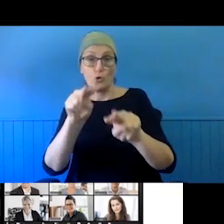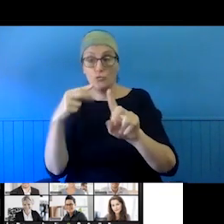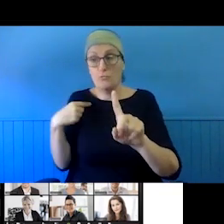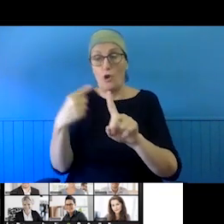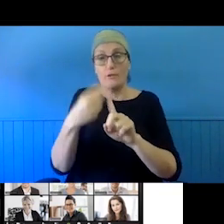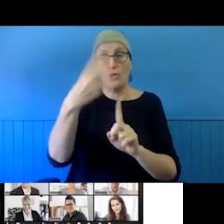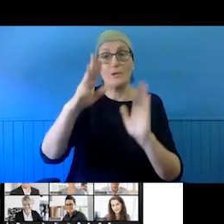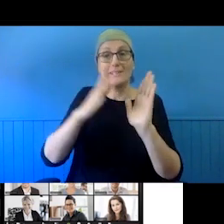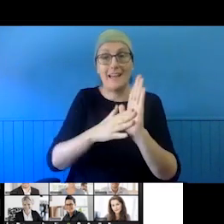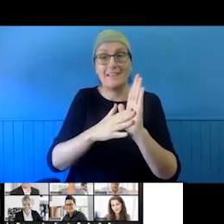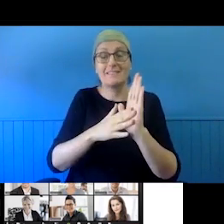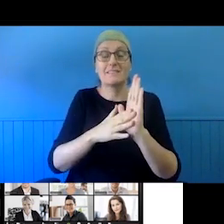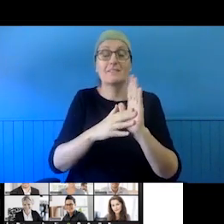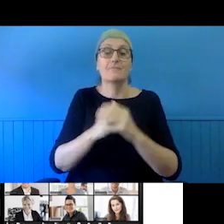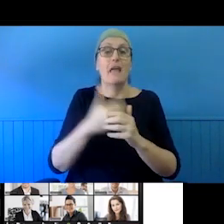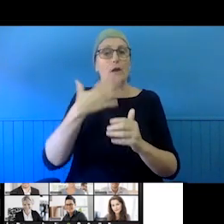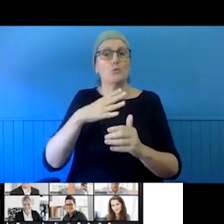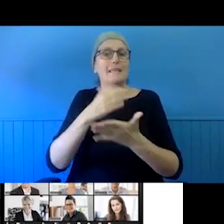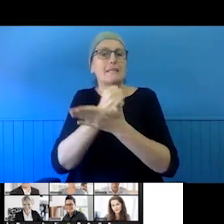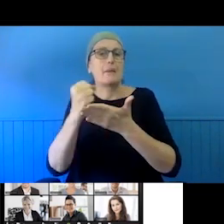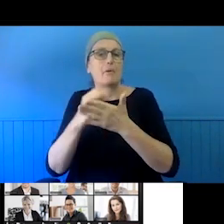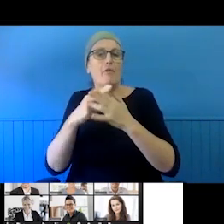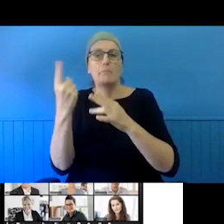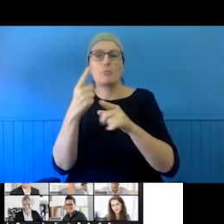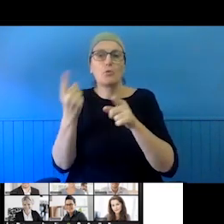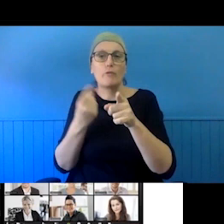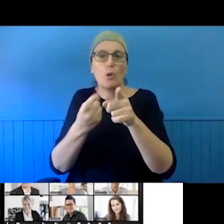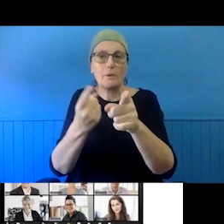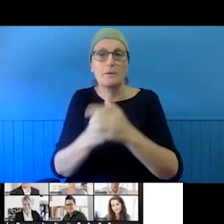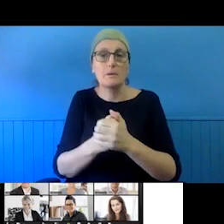tools are great. They have a virtual currency called Bits that can be